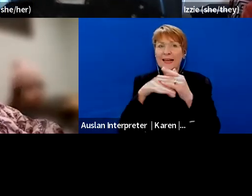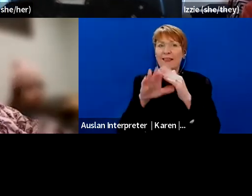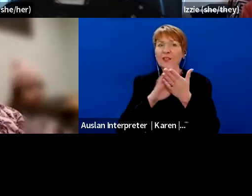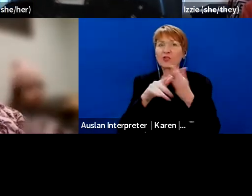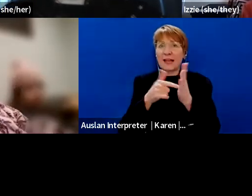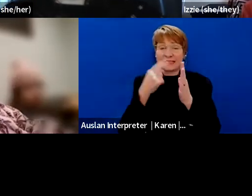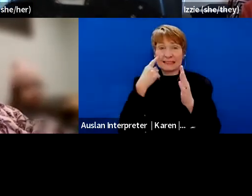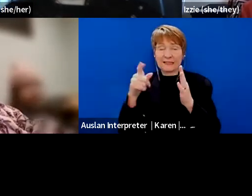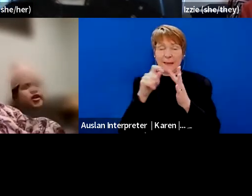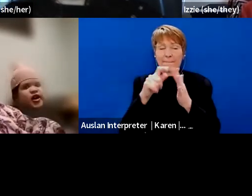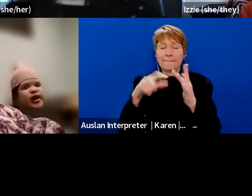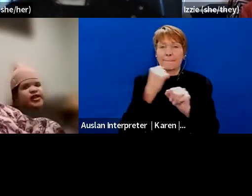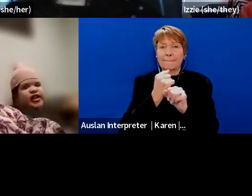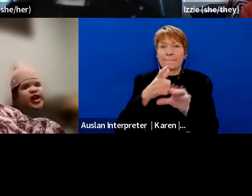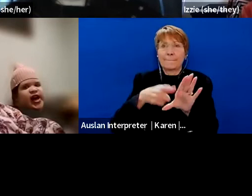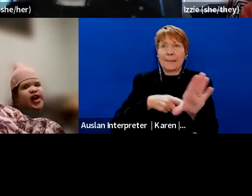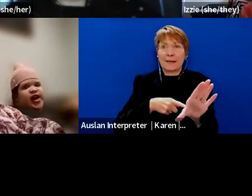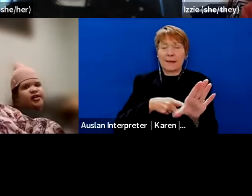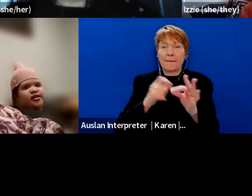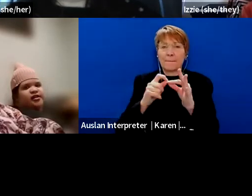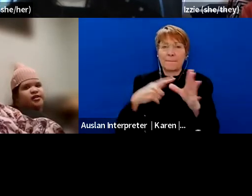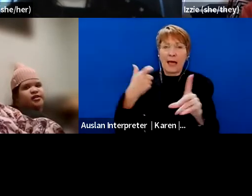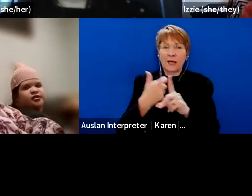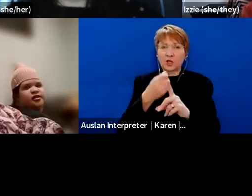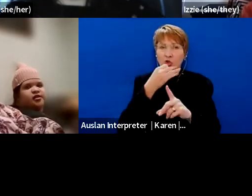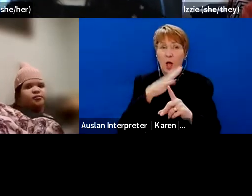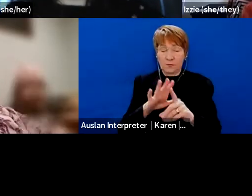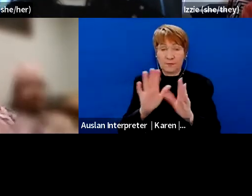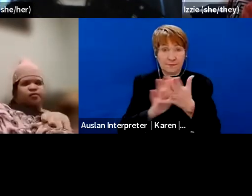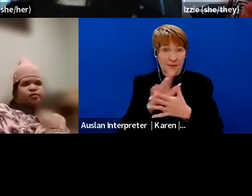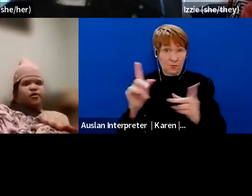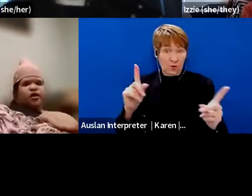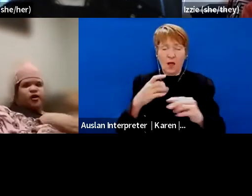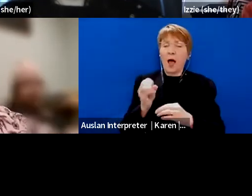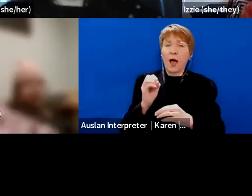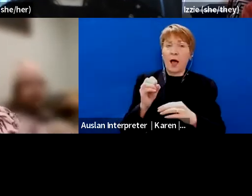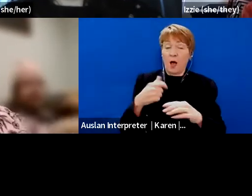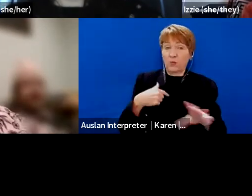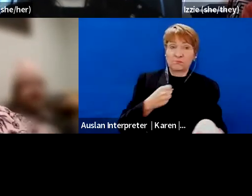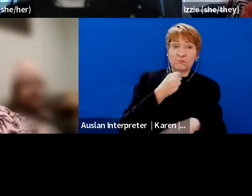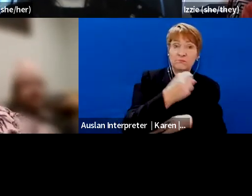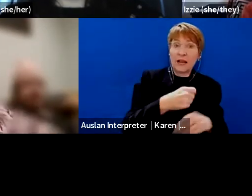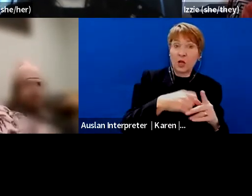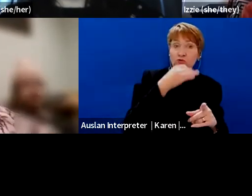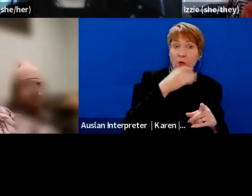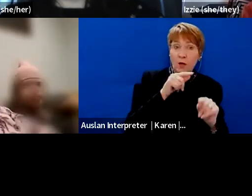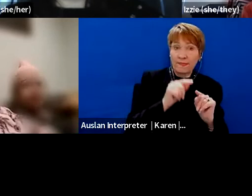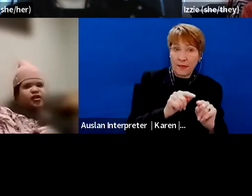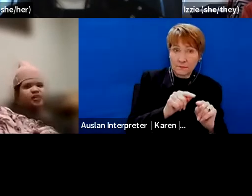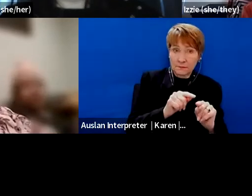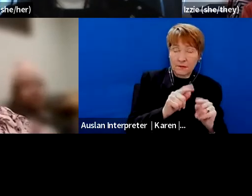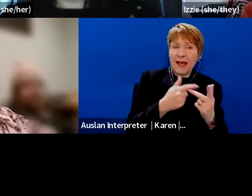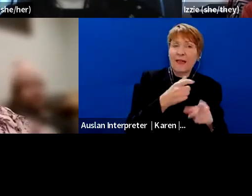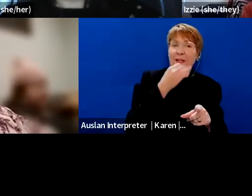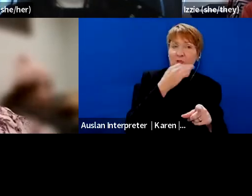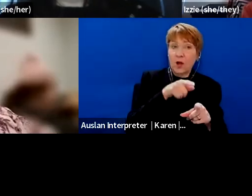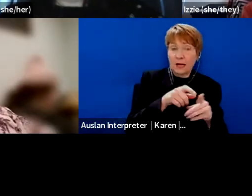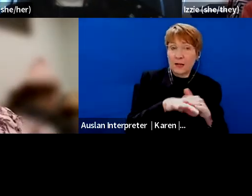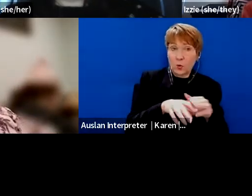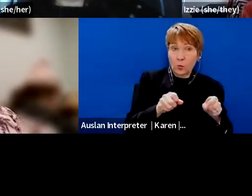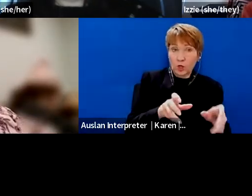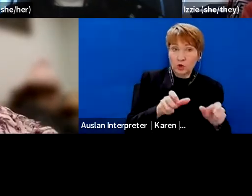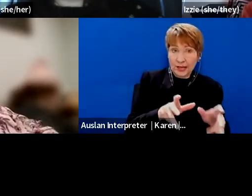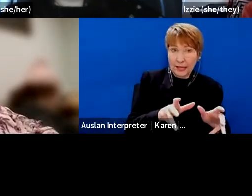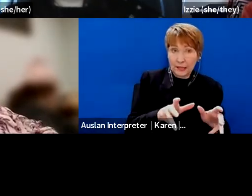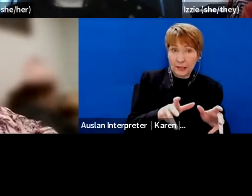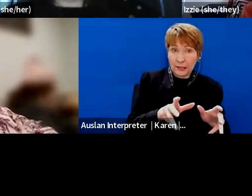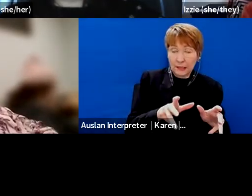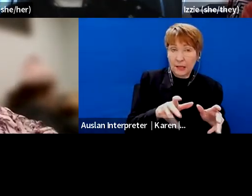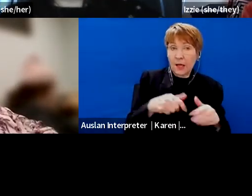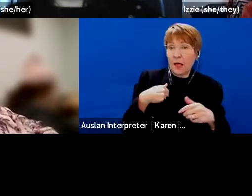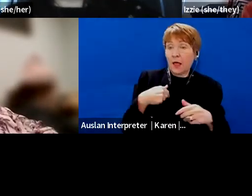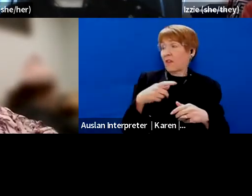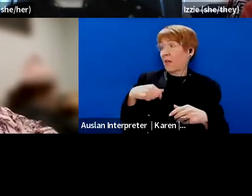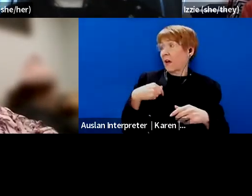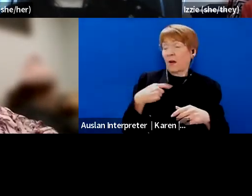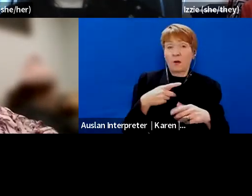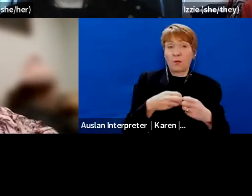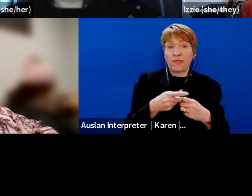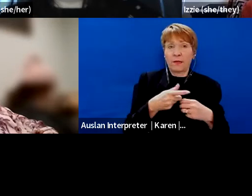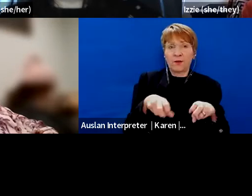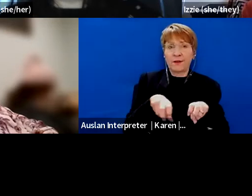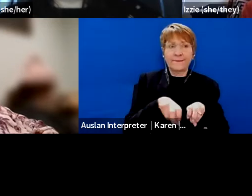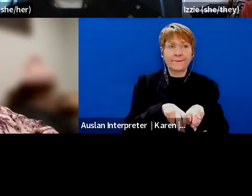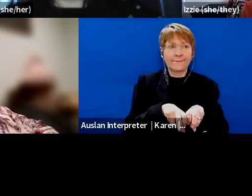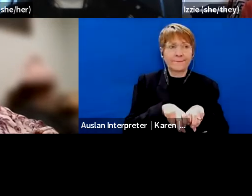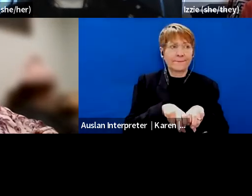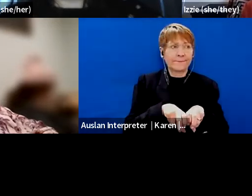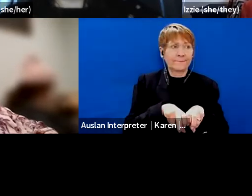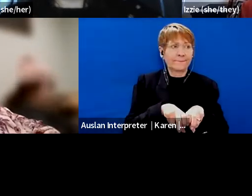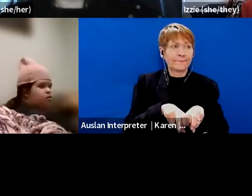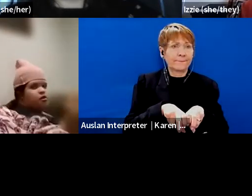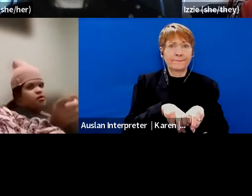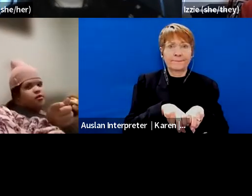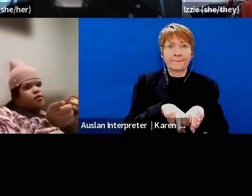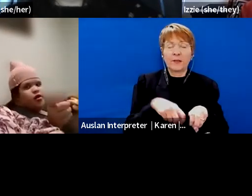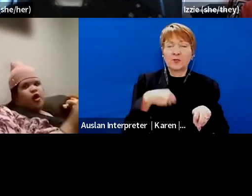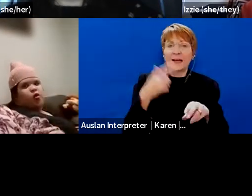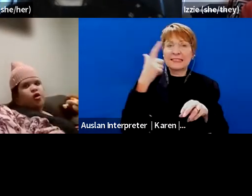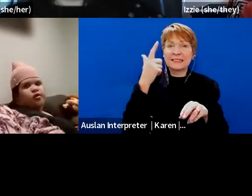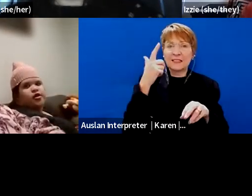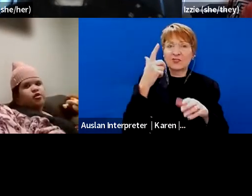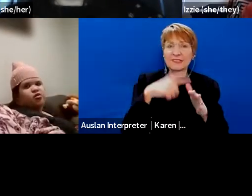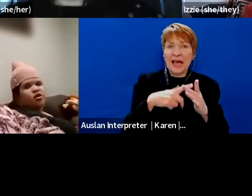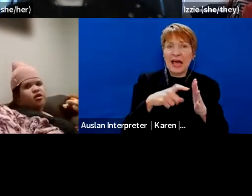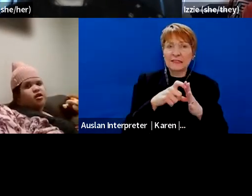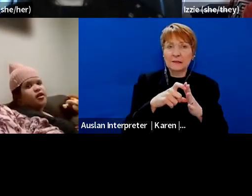So basically what piggybacking means is that I was placed in a classroom where they also have a child. In this case it was a child who was that you will cheer us in the same class so I also received we received a time with a teacher aid, but I didn't